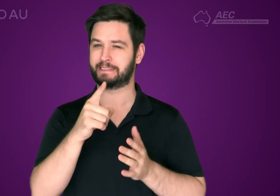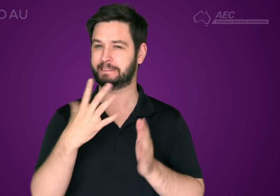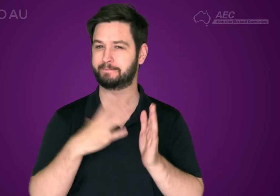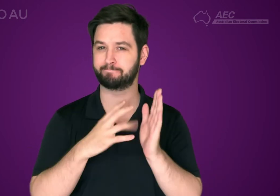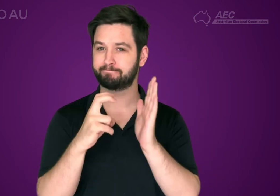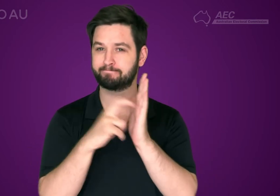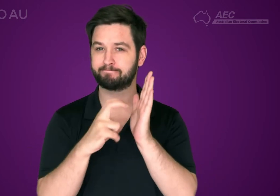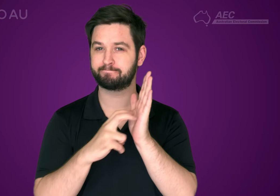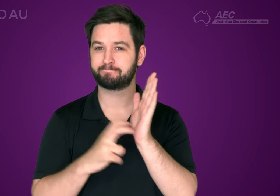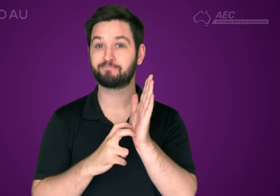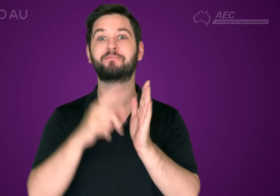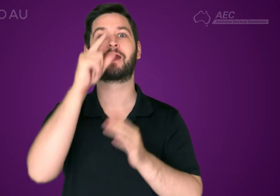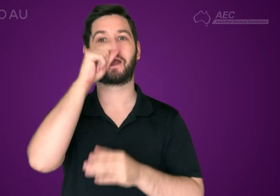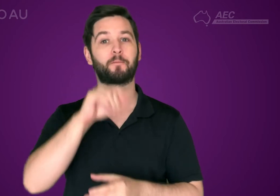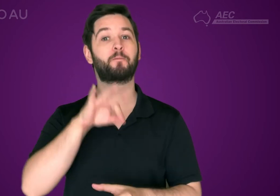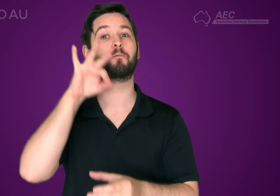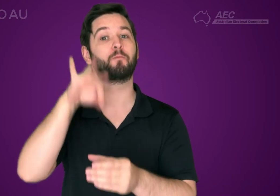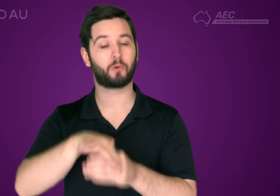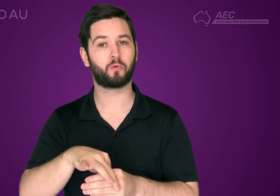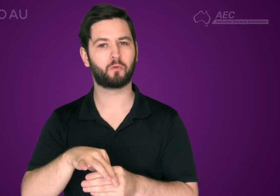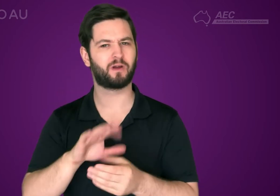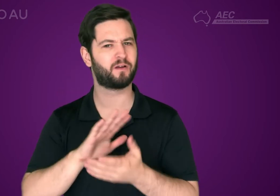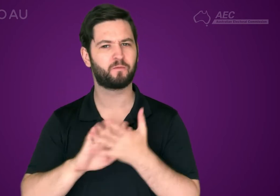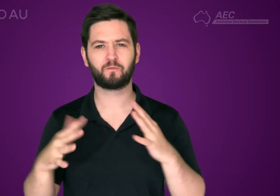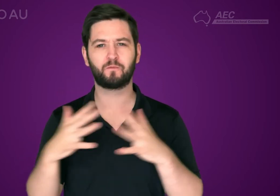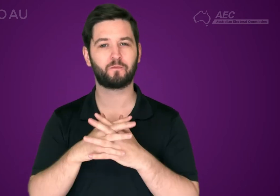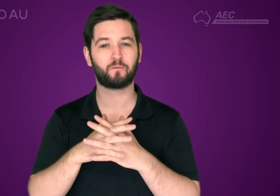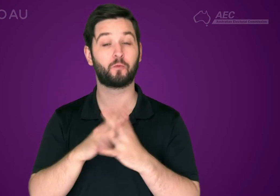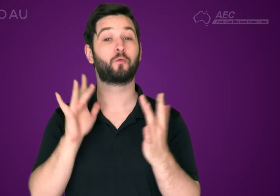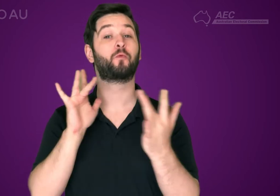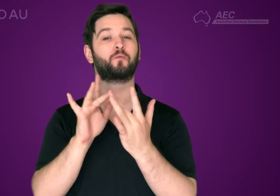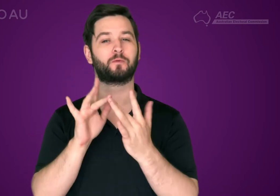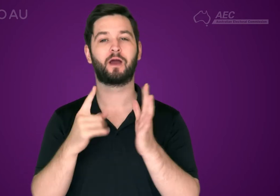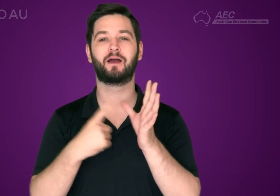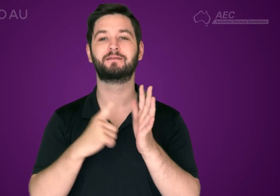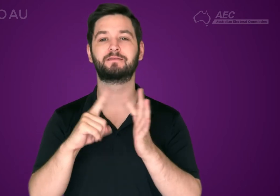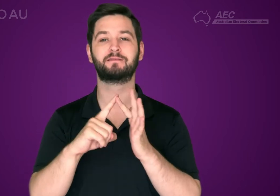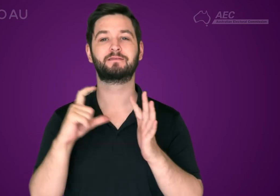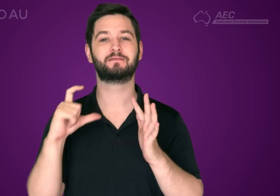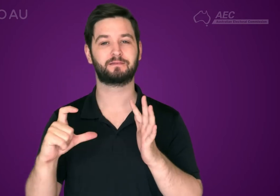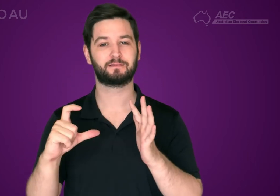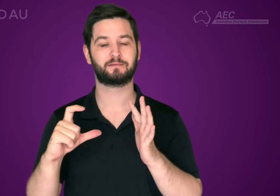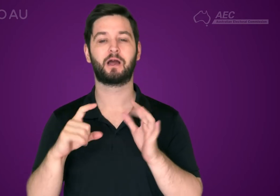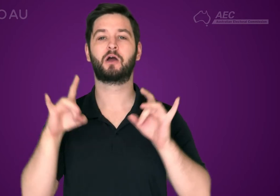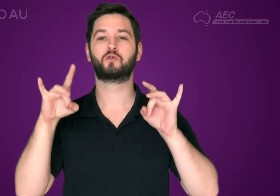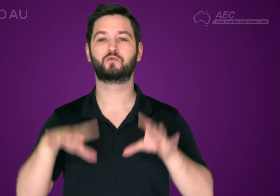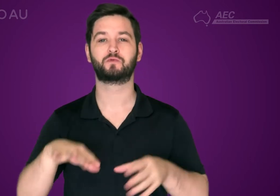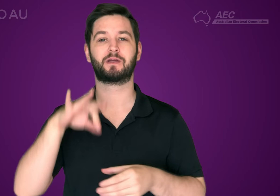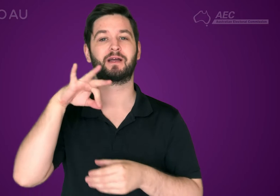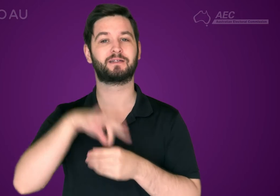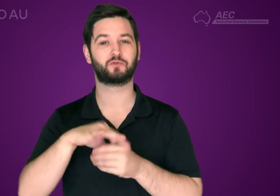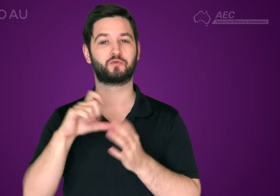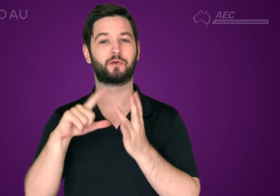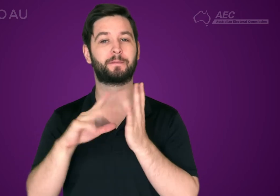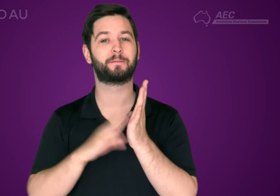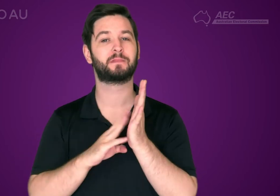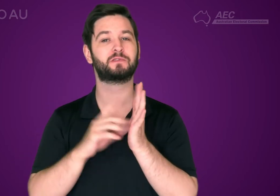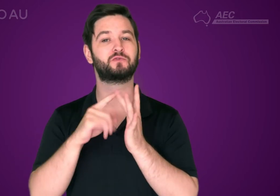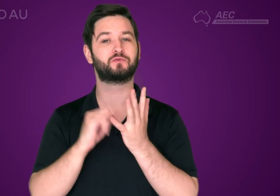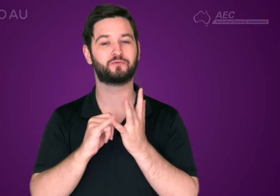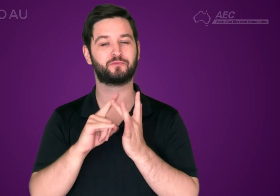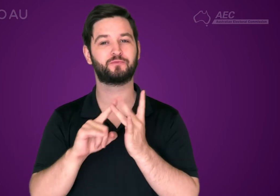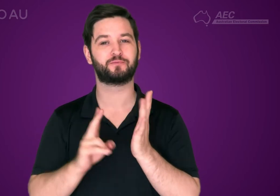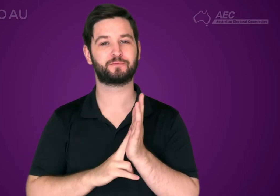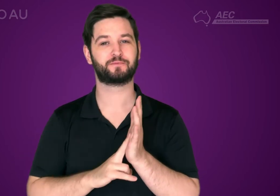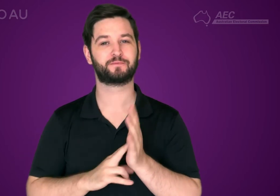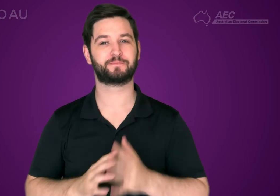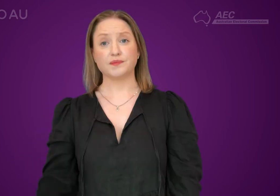If so, you need to enrol to vote through the Australian Electoral Commission.